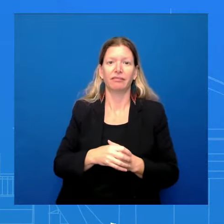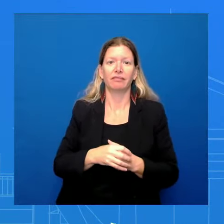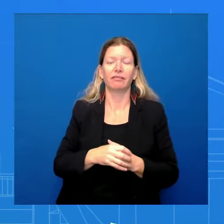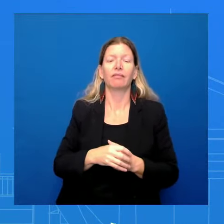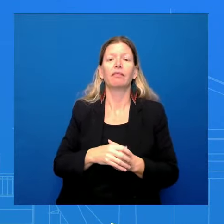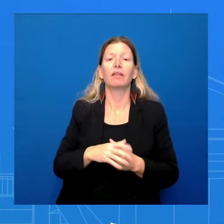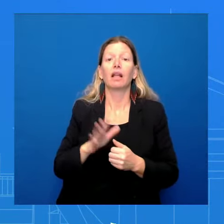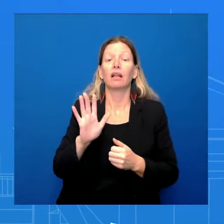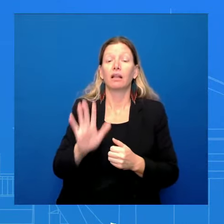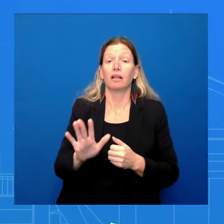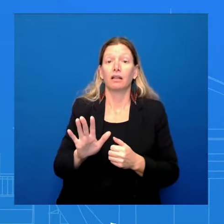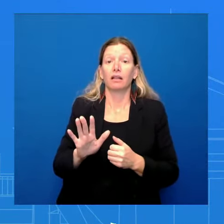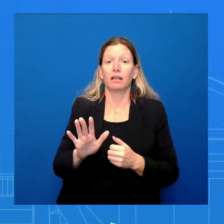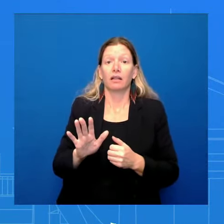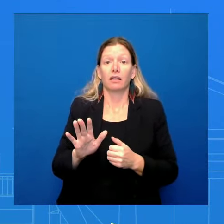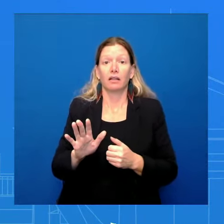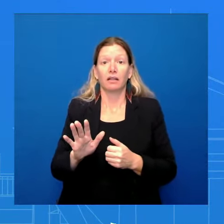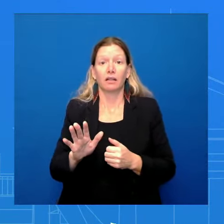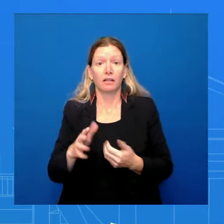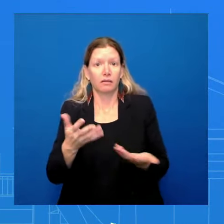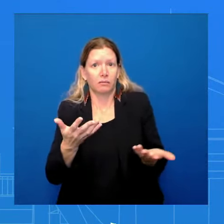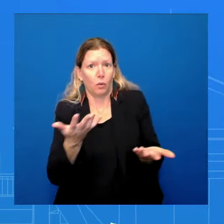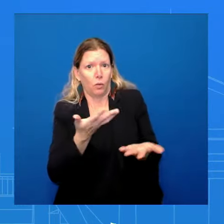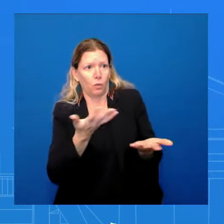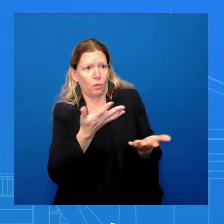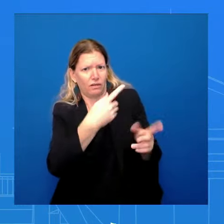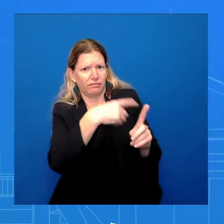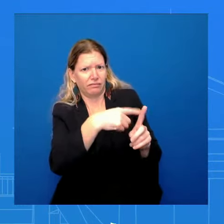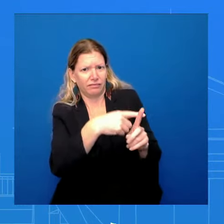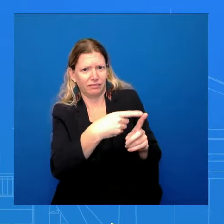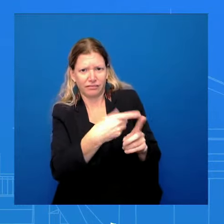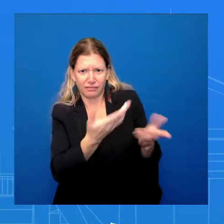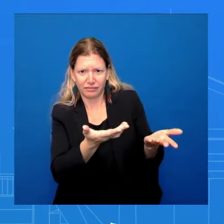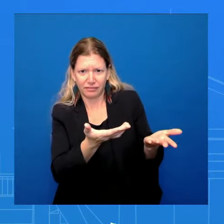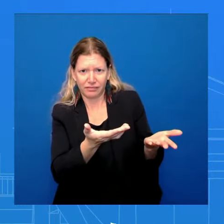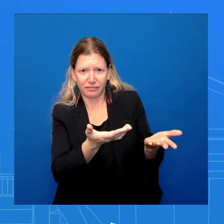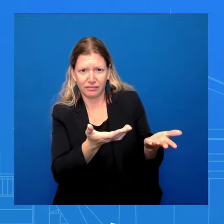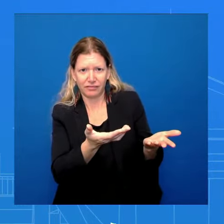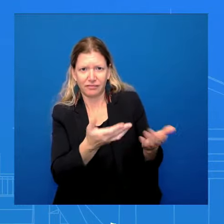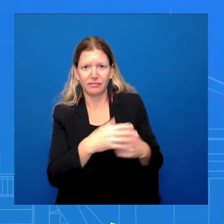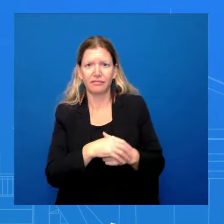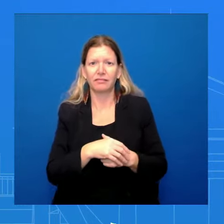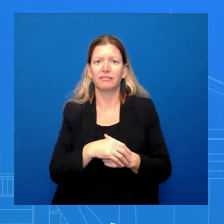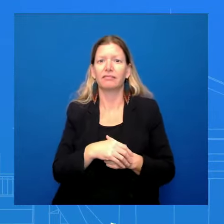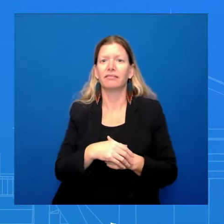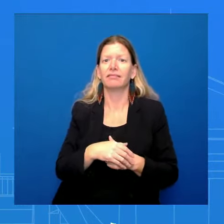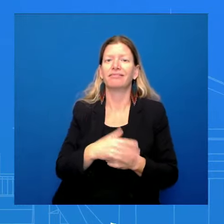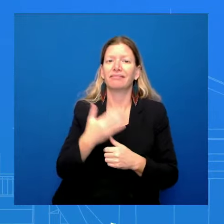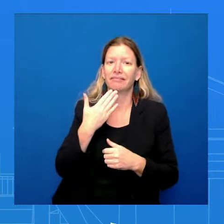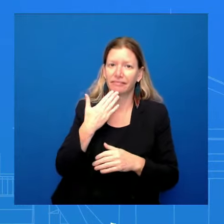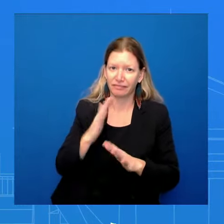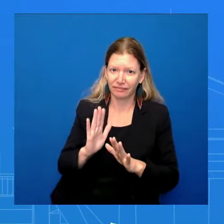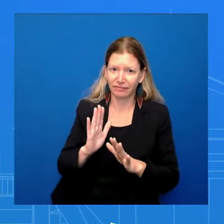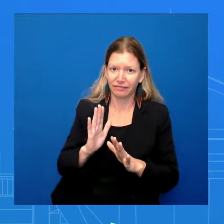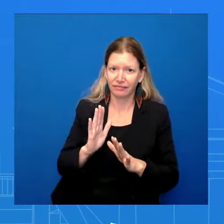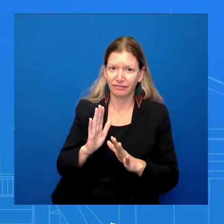The Press: Are you getting enough sleep? I mean -- Mr. Sullivan: It -- -- thank you. Although -- The Press: He needs a vacation. Mr. Sullivan: It's -- you know, it's what Joyce said about Irish people, that they have an abiding sense of tragedy